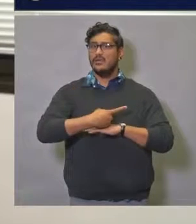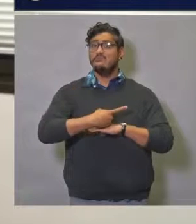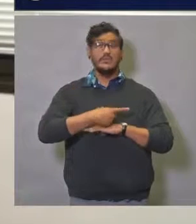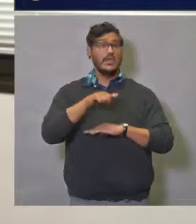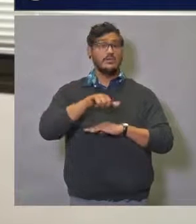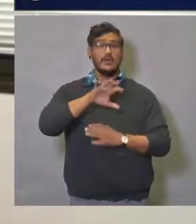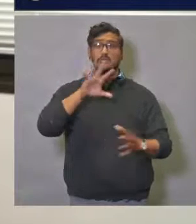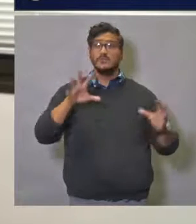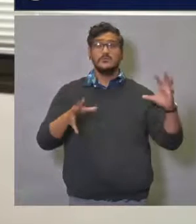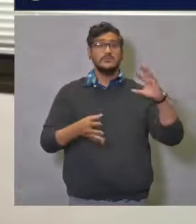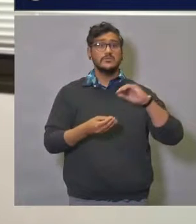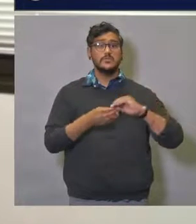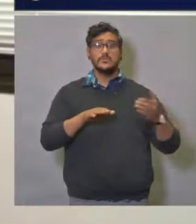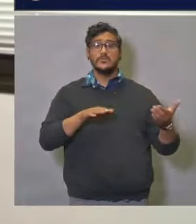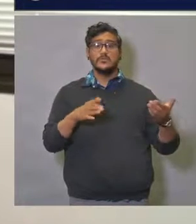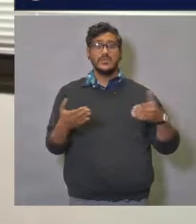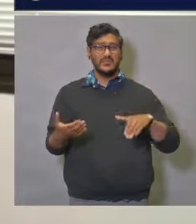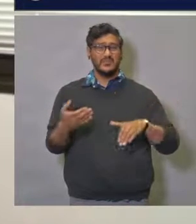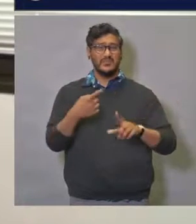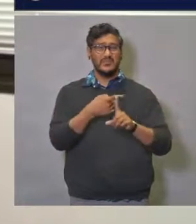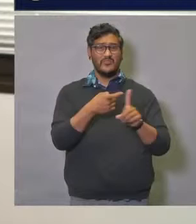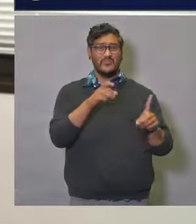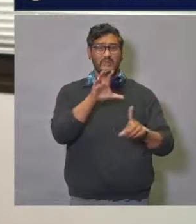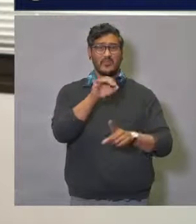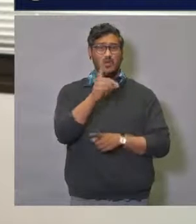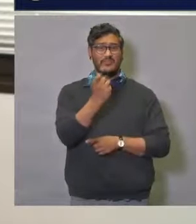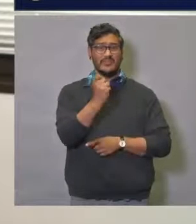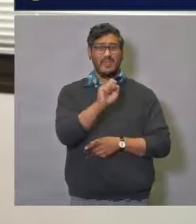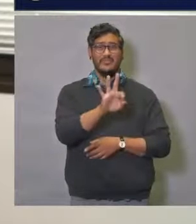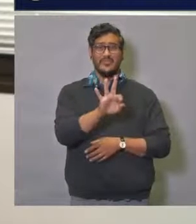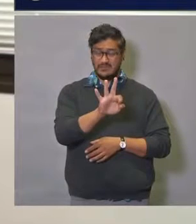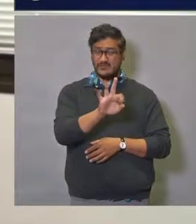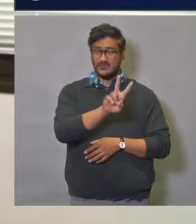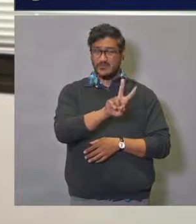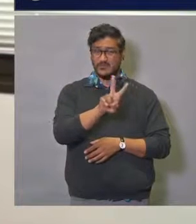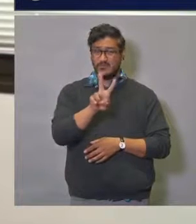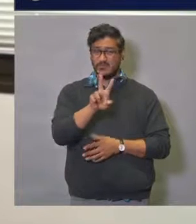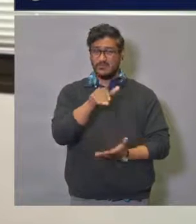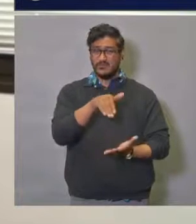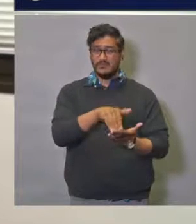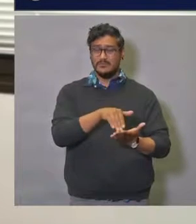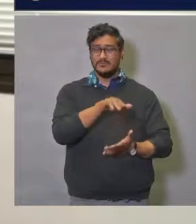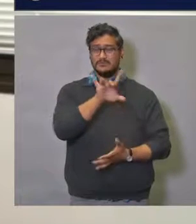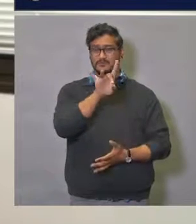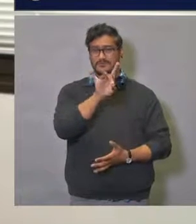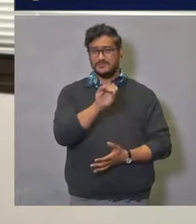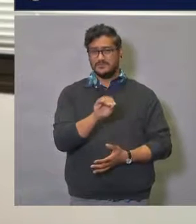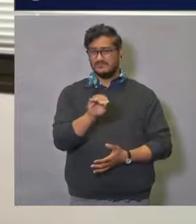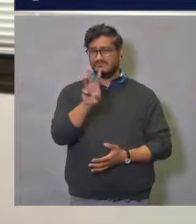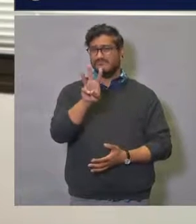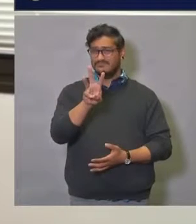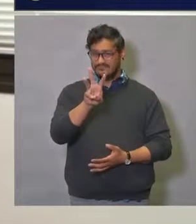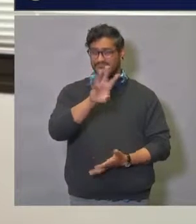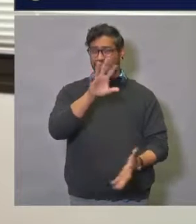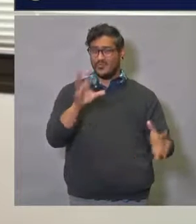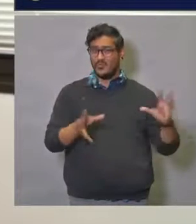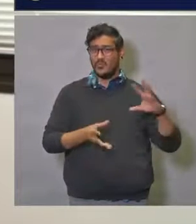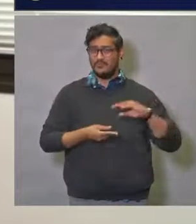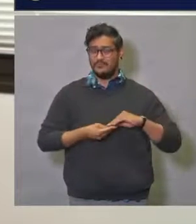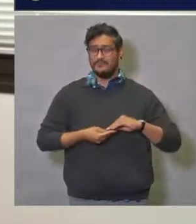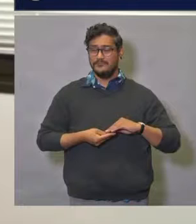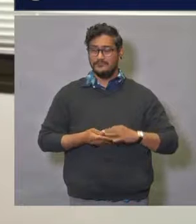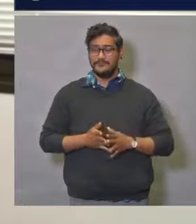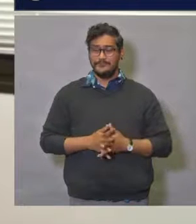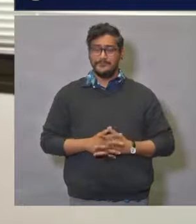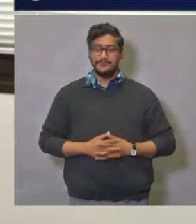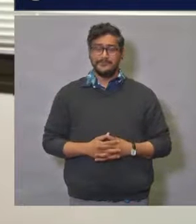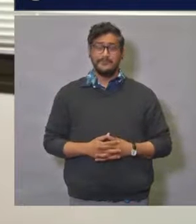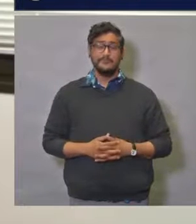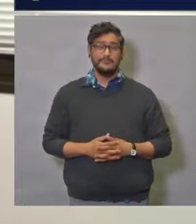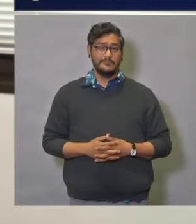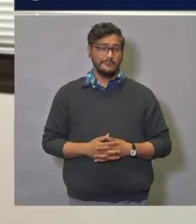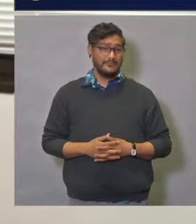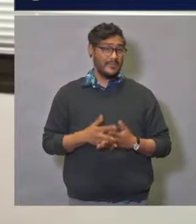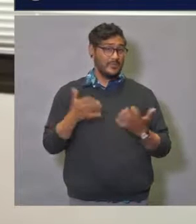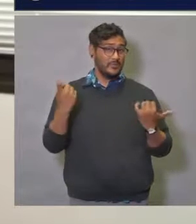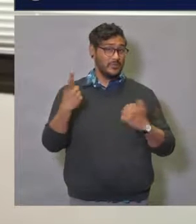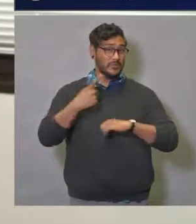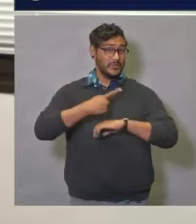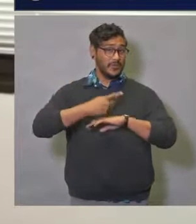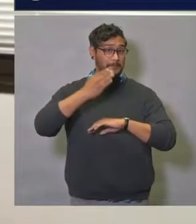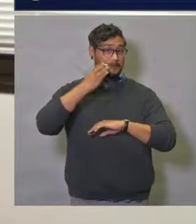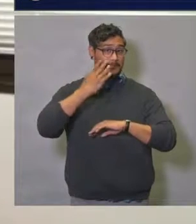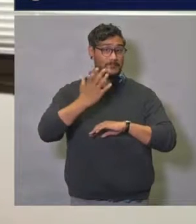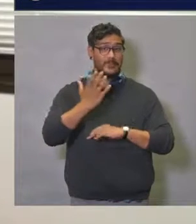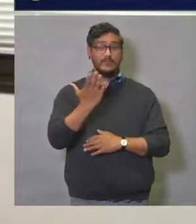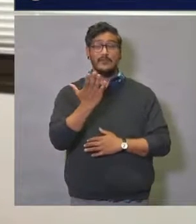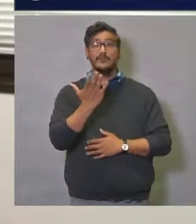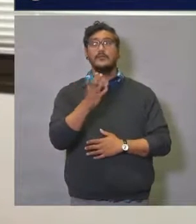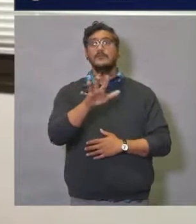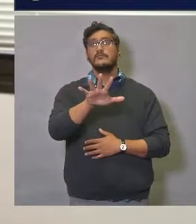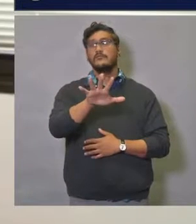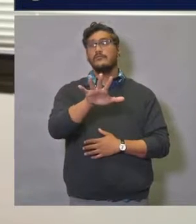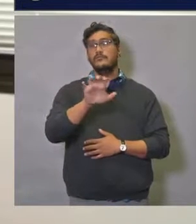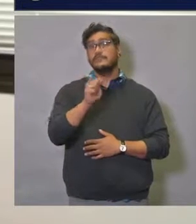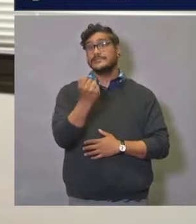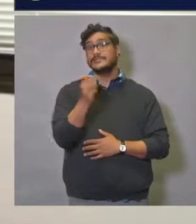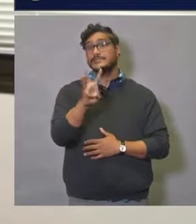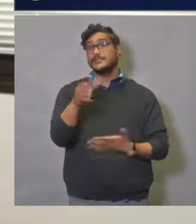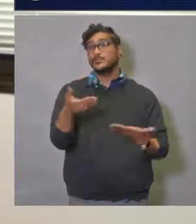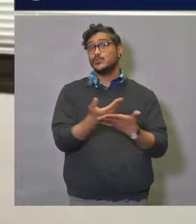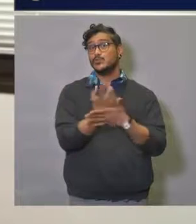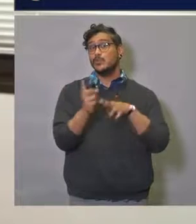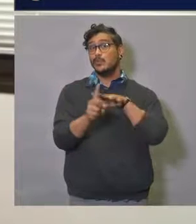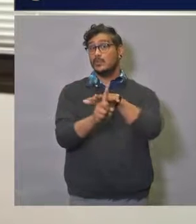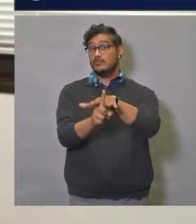NOS DA TRISTEZA INFORMAR NUEVE